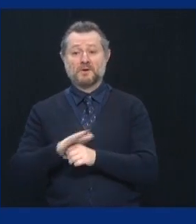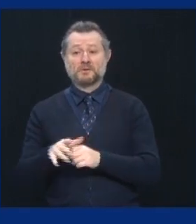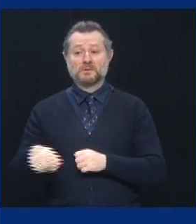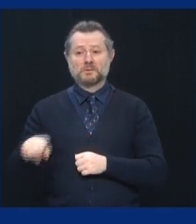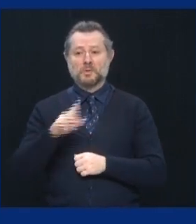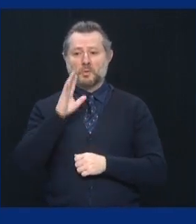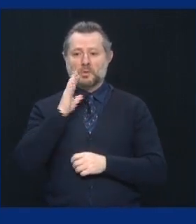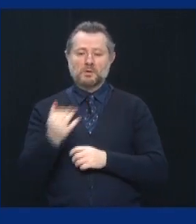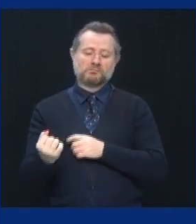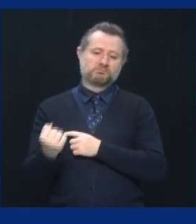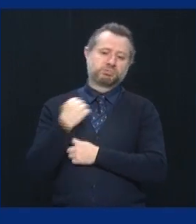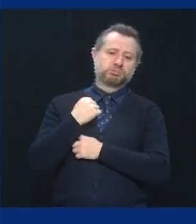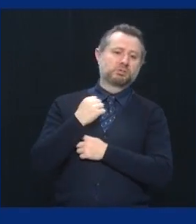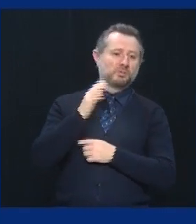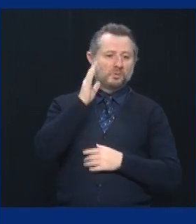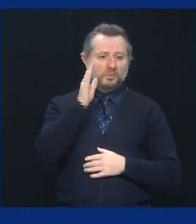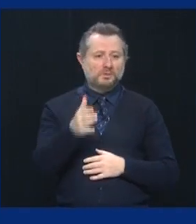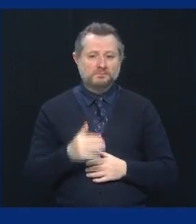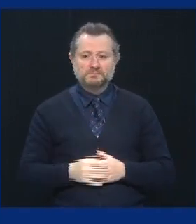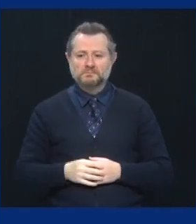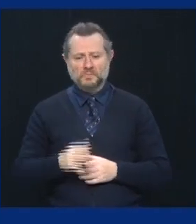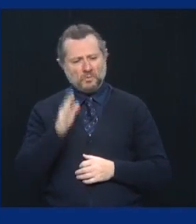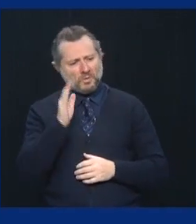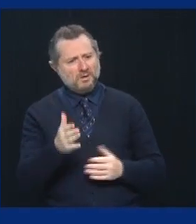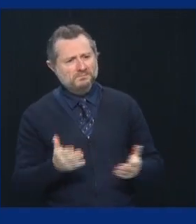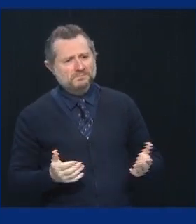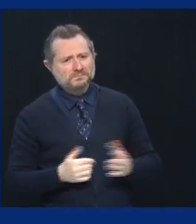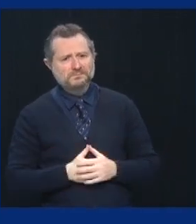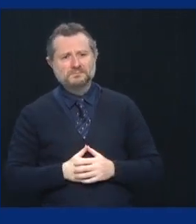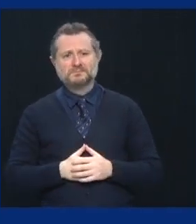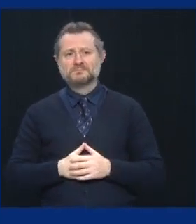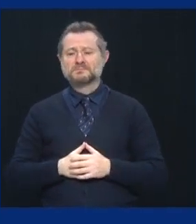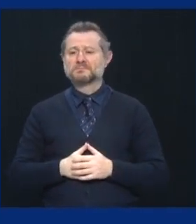FATIGUE. WE LET OUR GUARD DOWN.